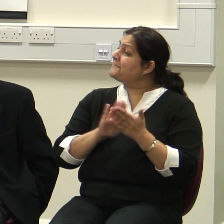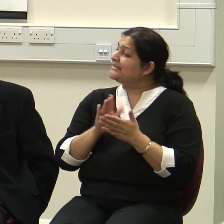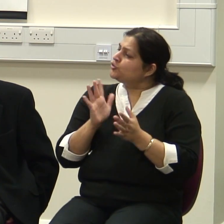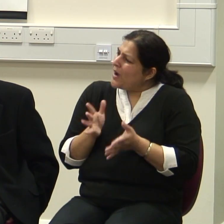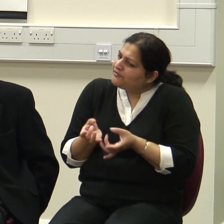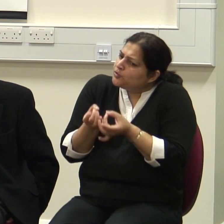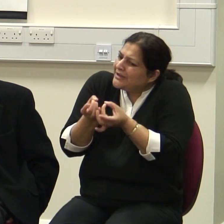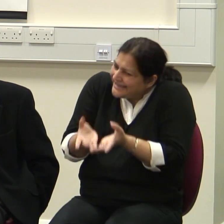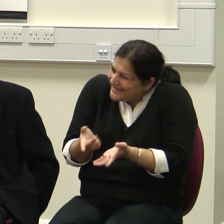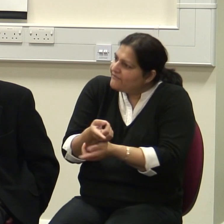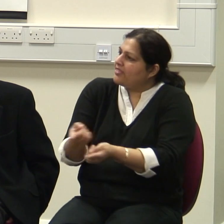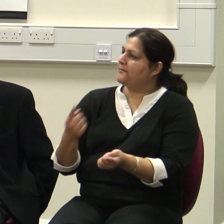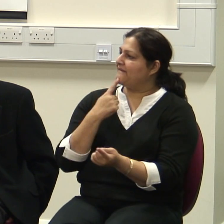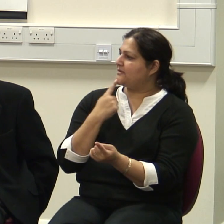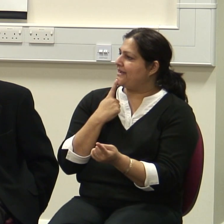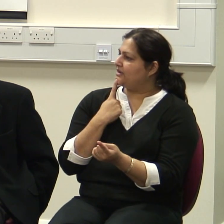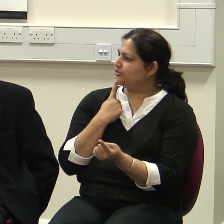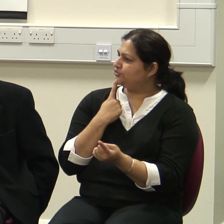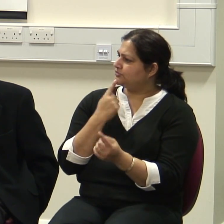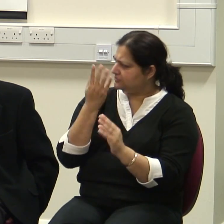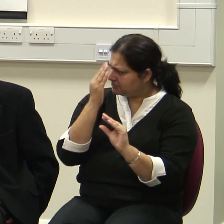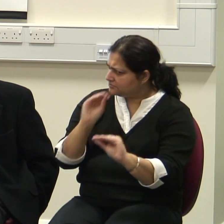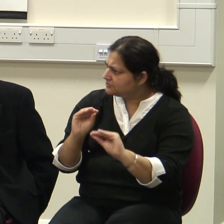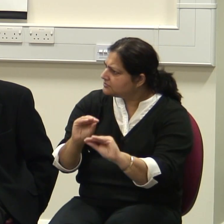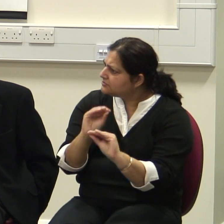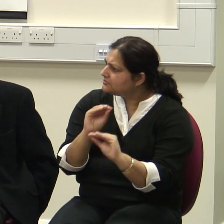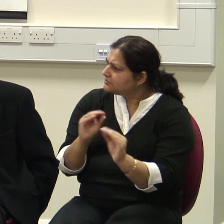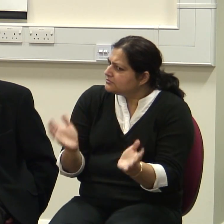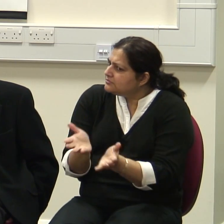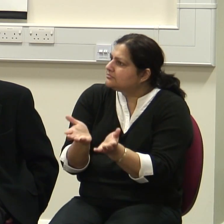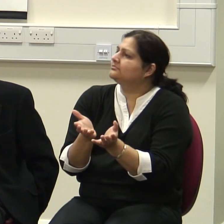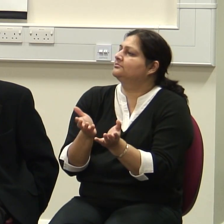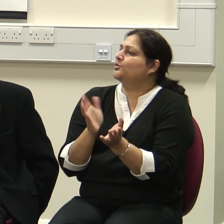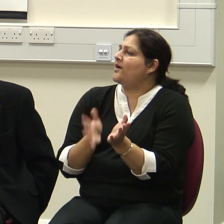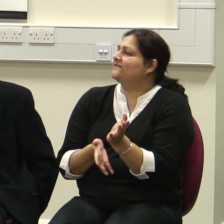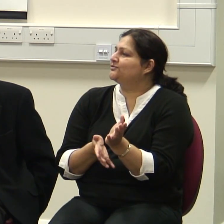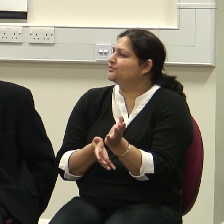want to help them with this informational problem. And, again, I am now going to say